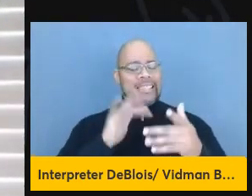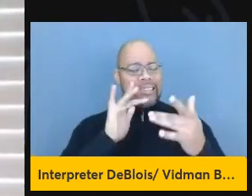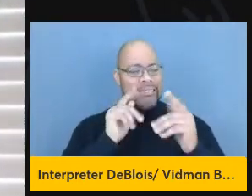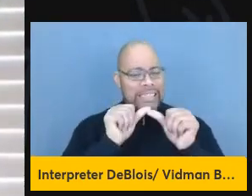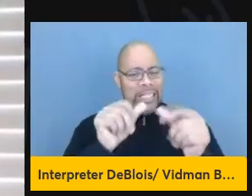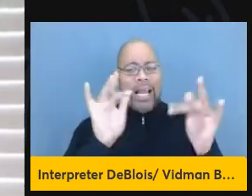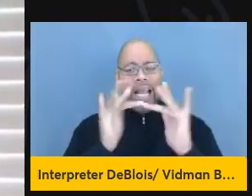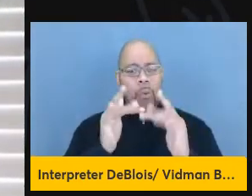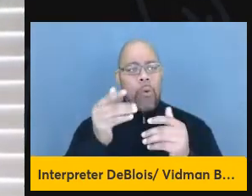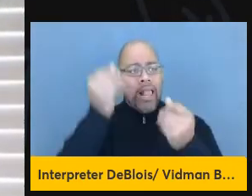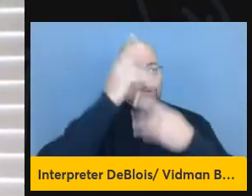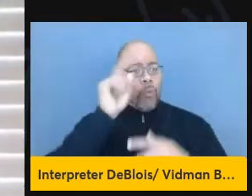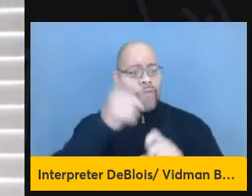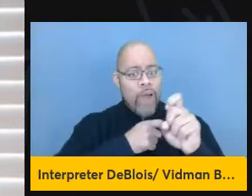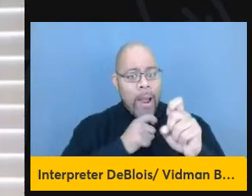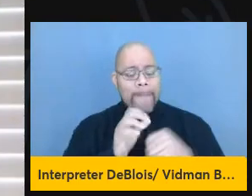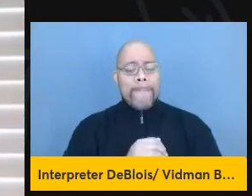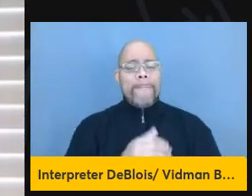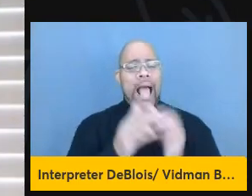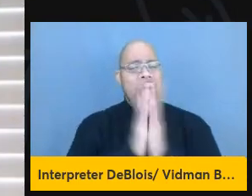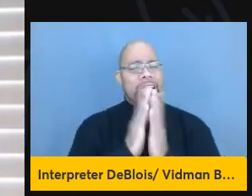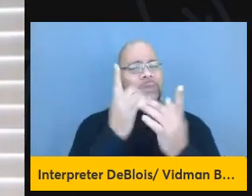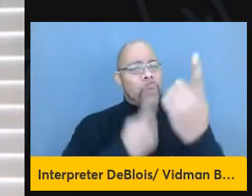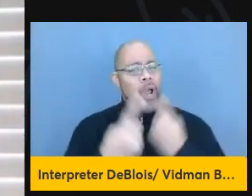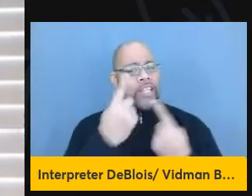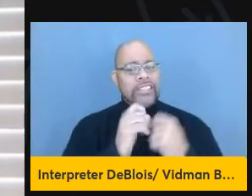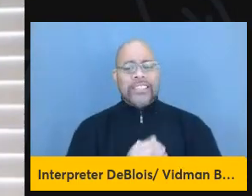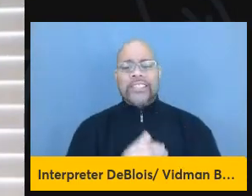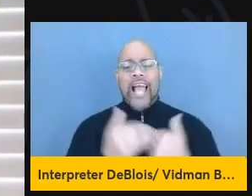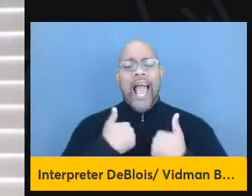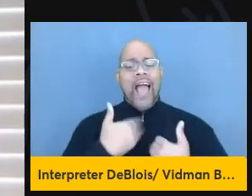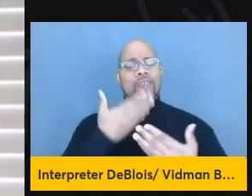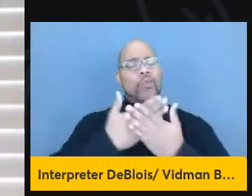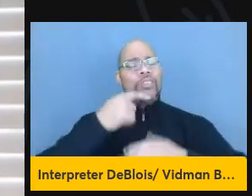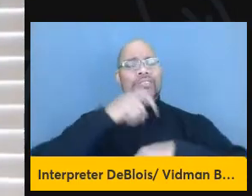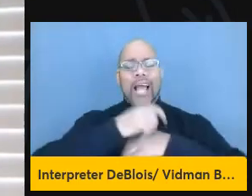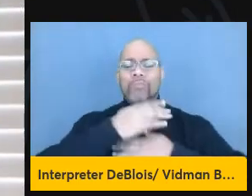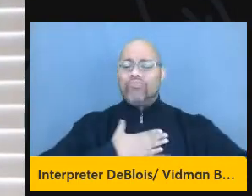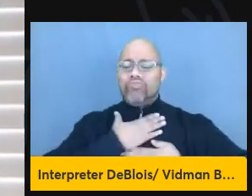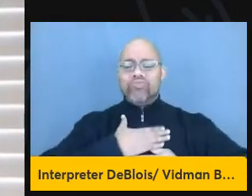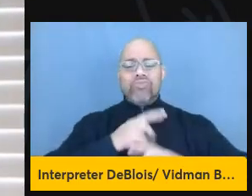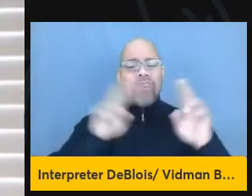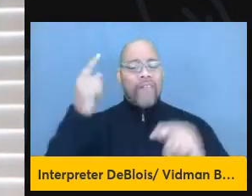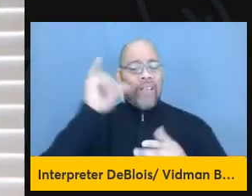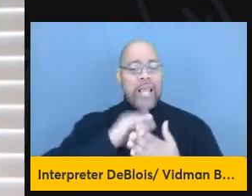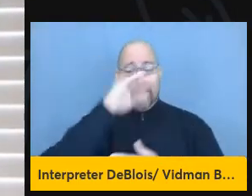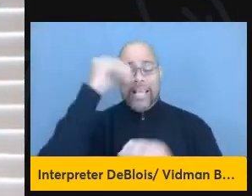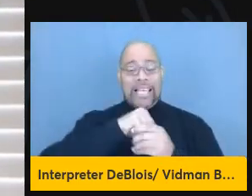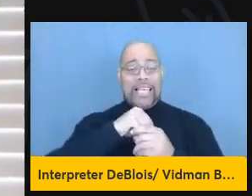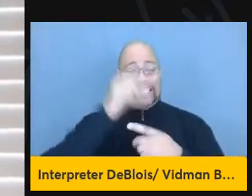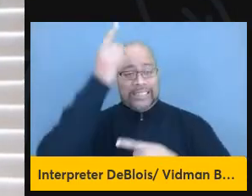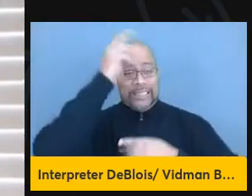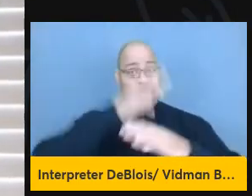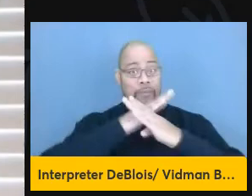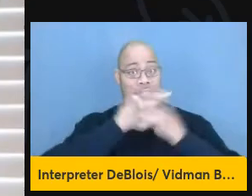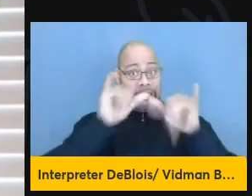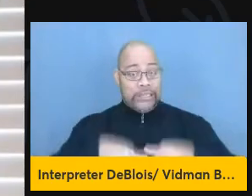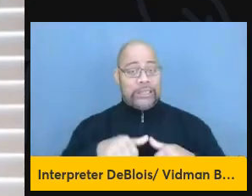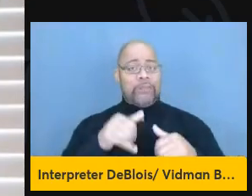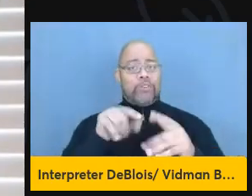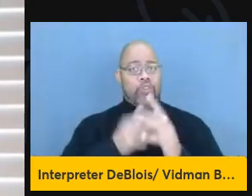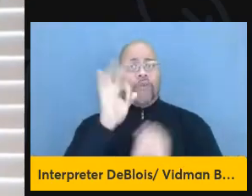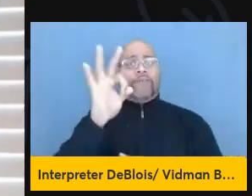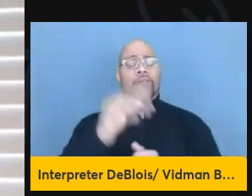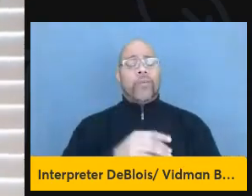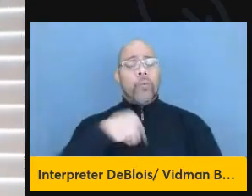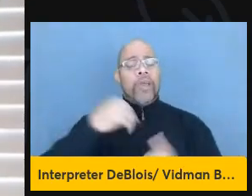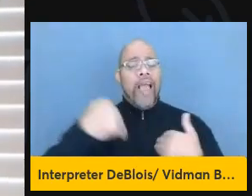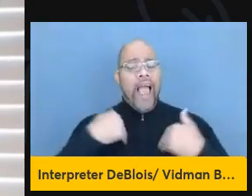you're from, ask questions, have a good time and be ready for this black and immuno kickoff. We have some wonderful sponsors